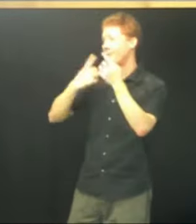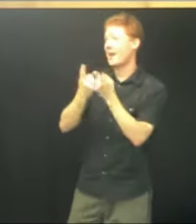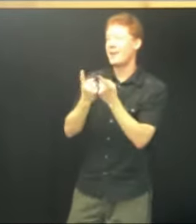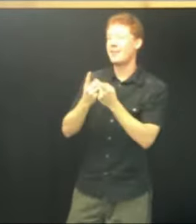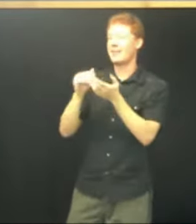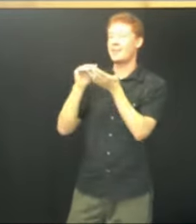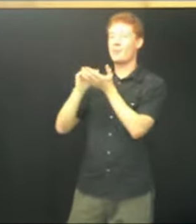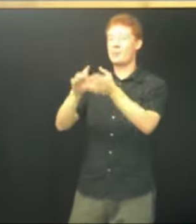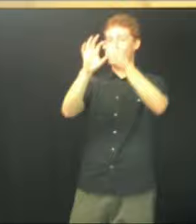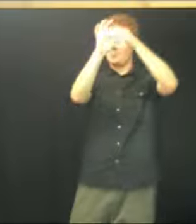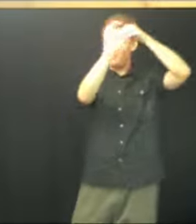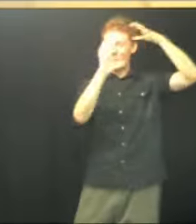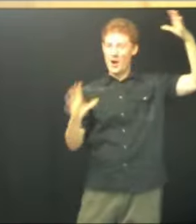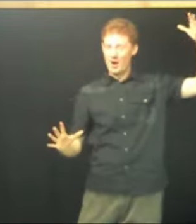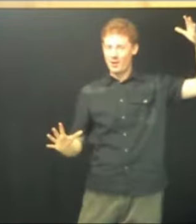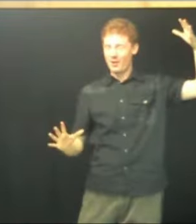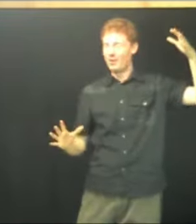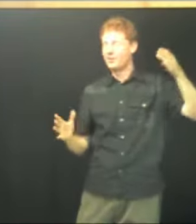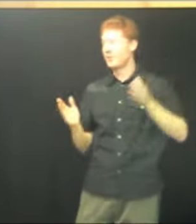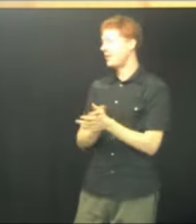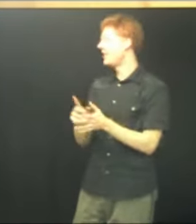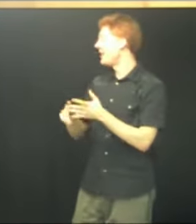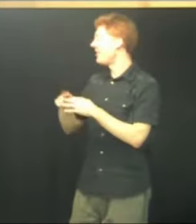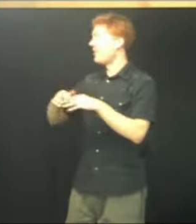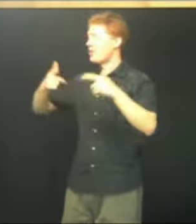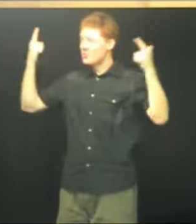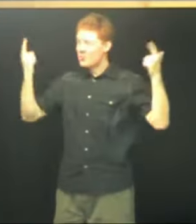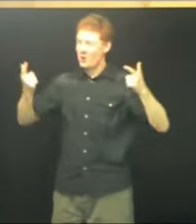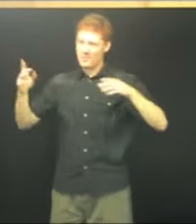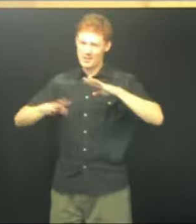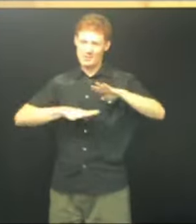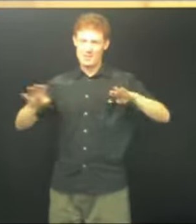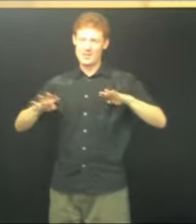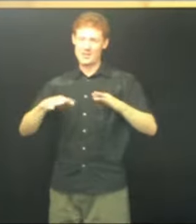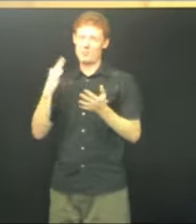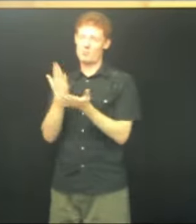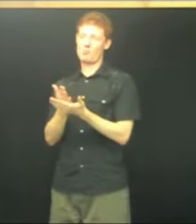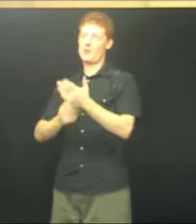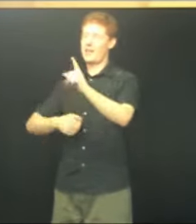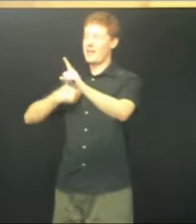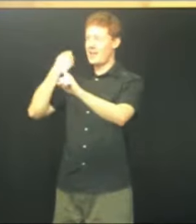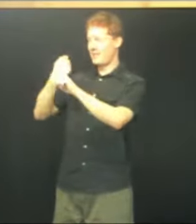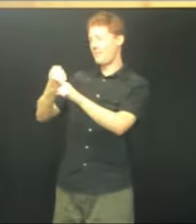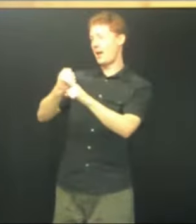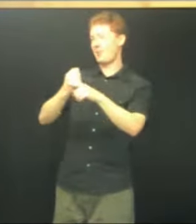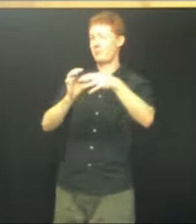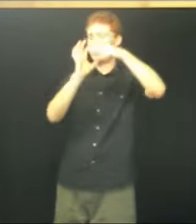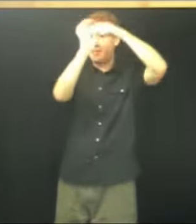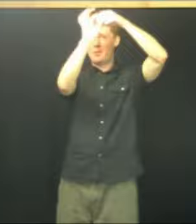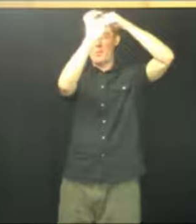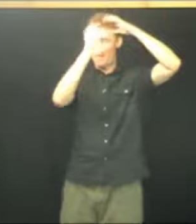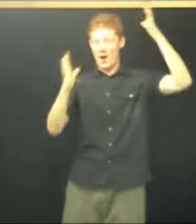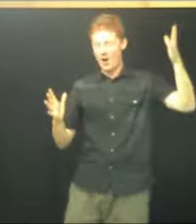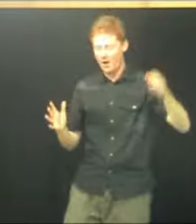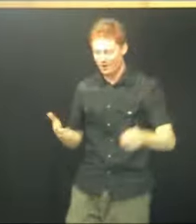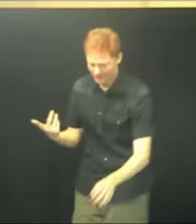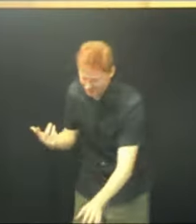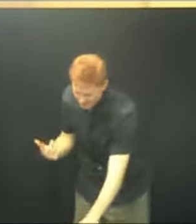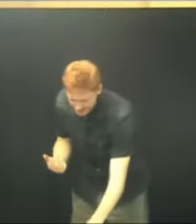Remember, I'm explaining what actions will help to destroy your relationship with God If you are very busy it will really impact your relationship with God